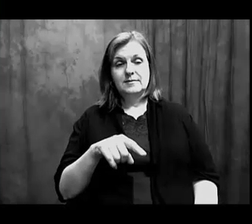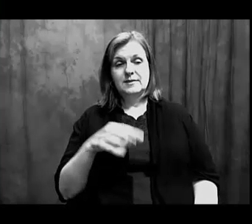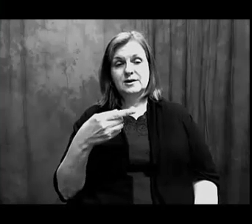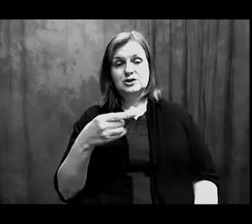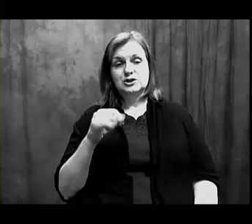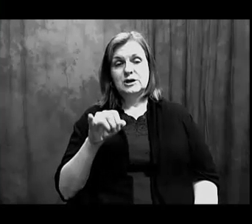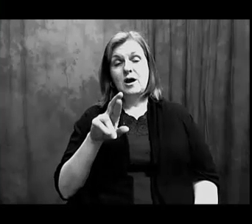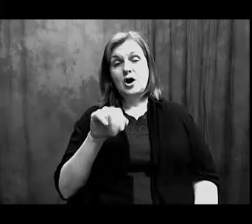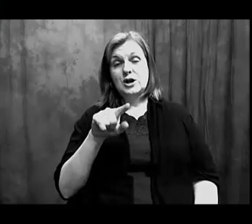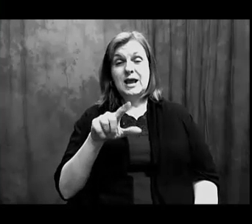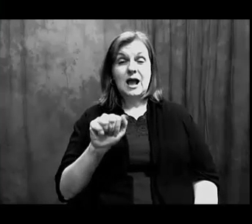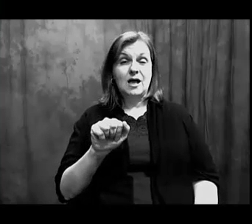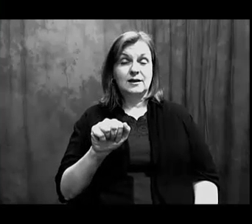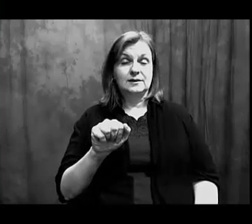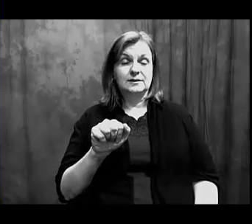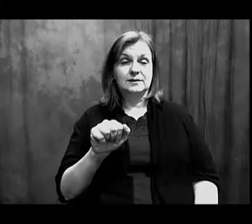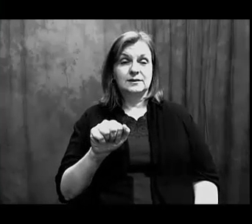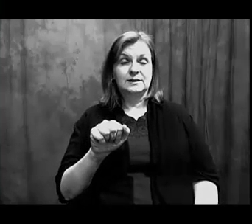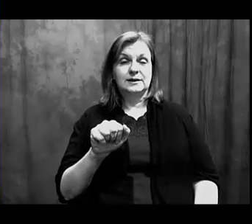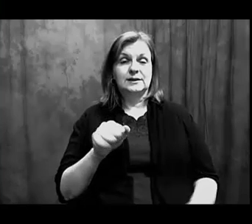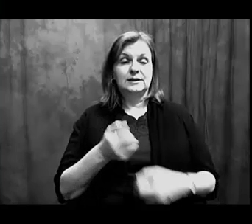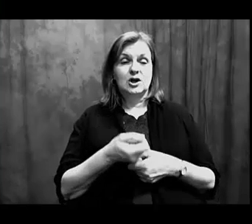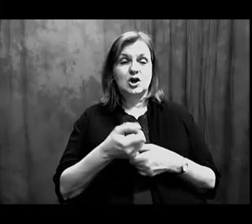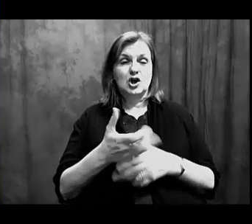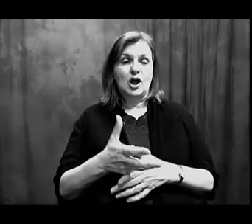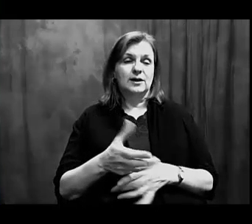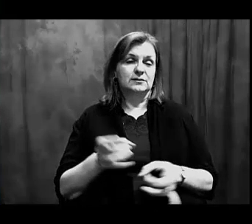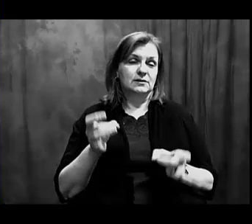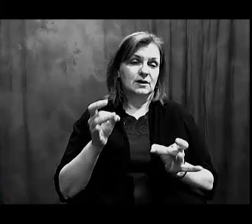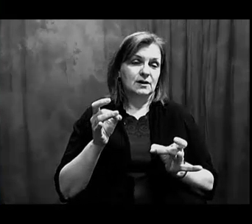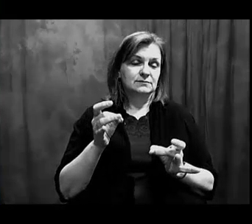this extremely debilitating kind of protist